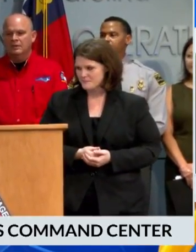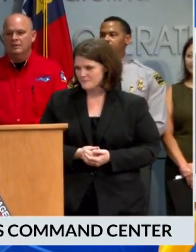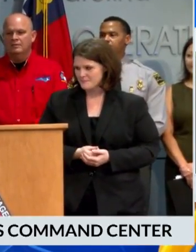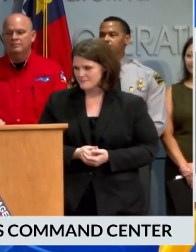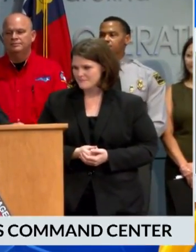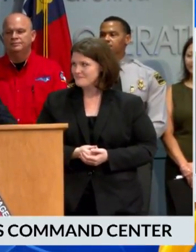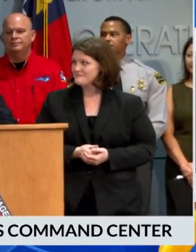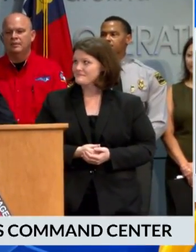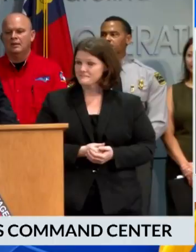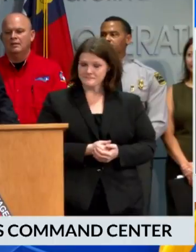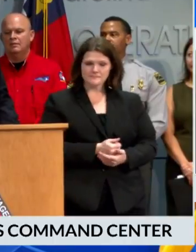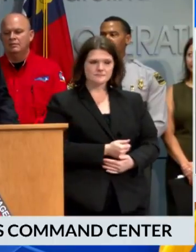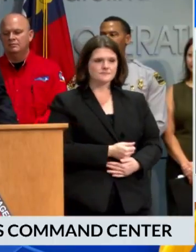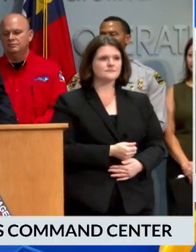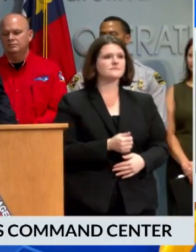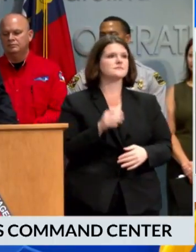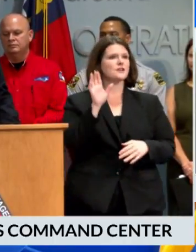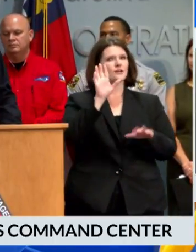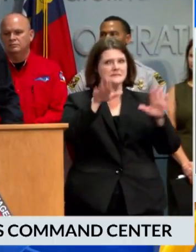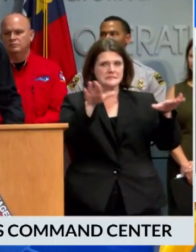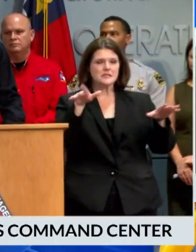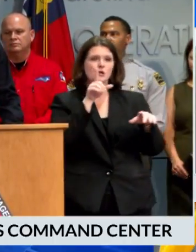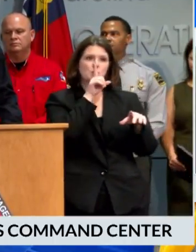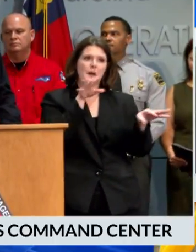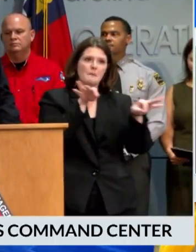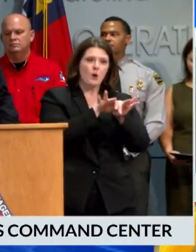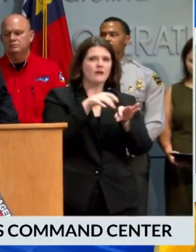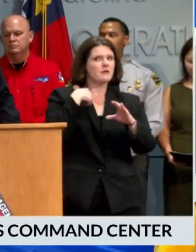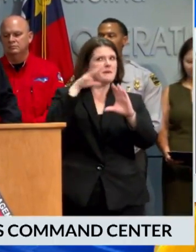WE WILL NOW HAVE FEMA ADMINISTERED A BLOCK LONG.